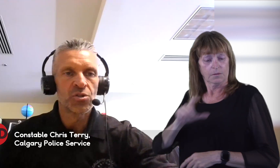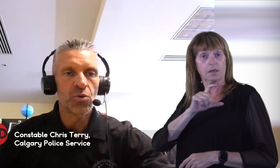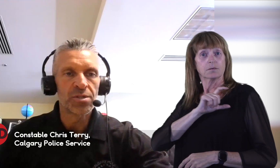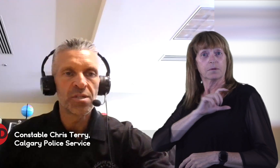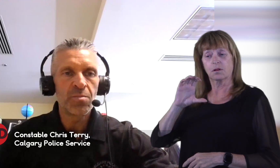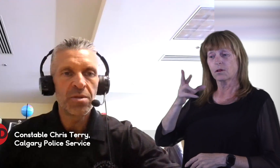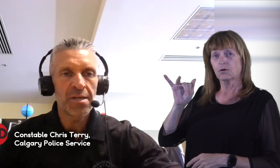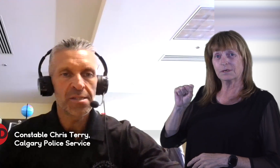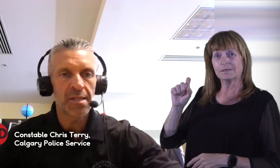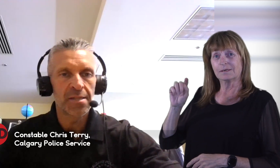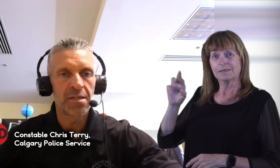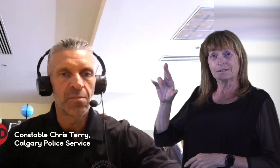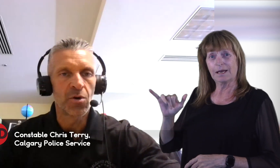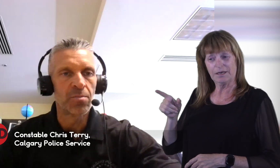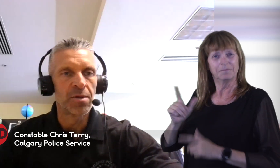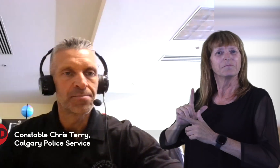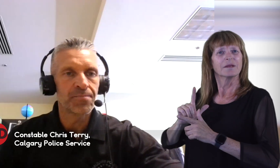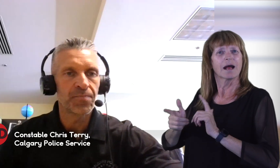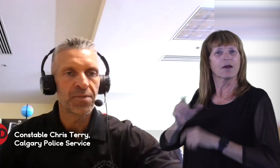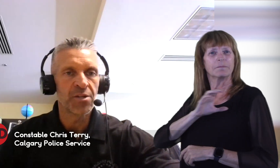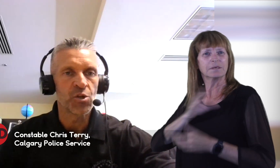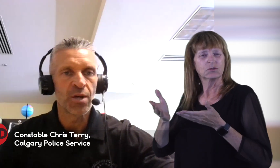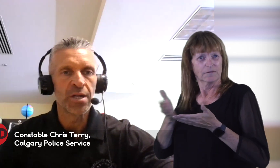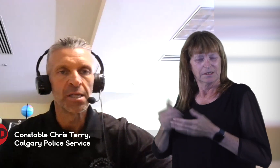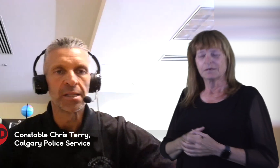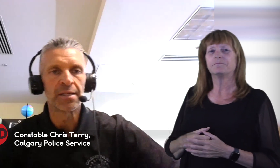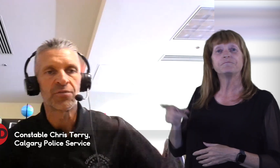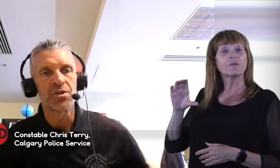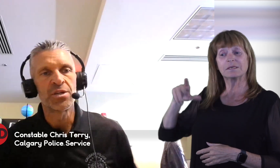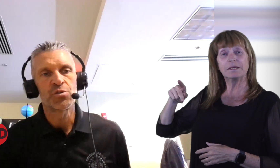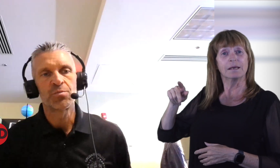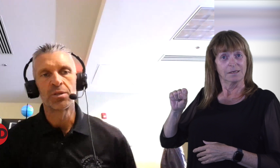The CPS IT department has created a link for each police district that